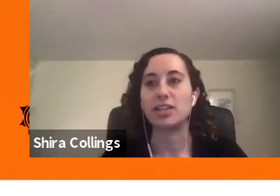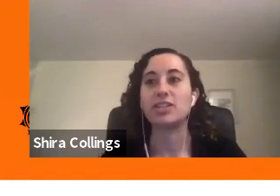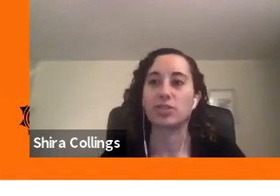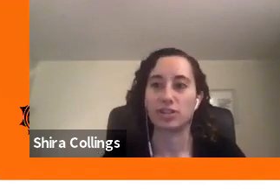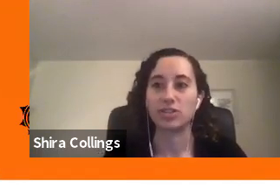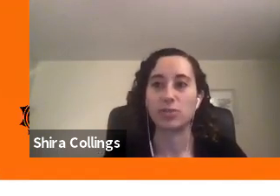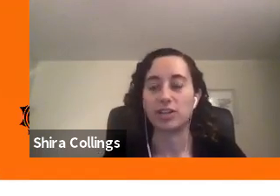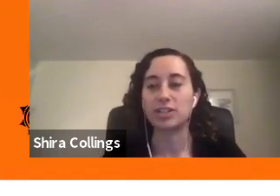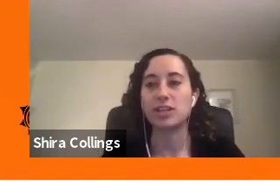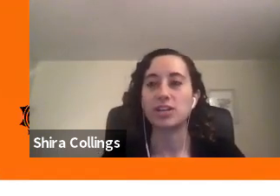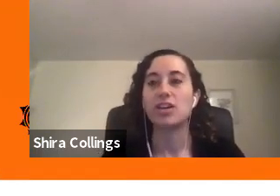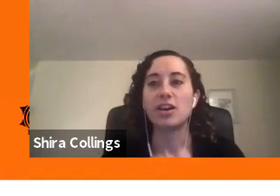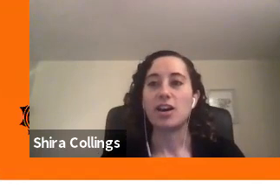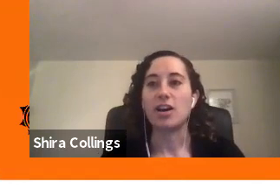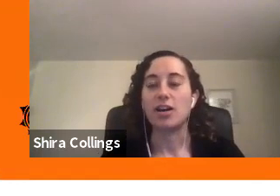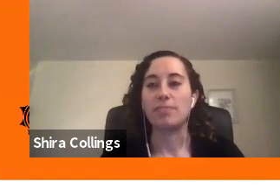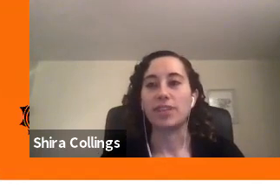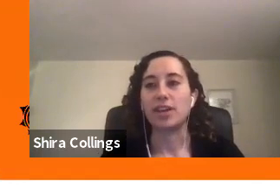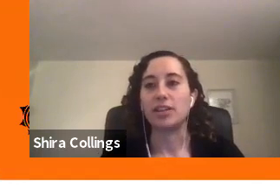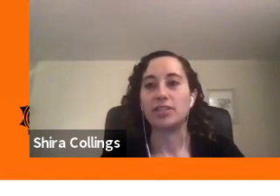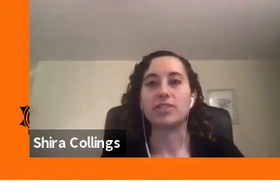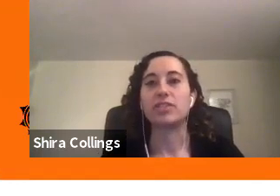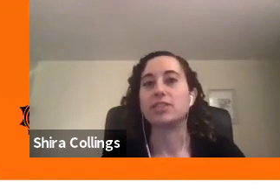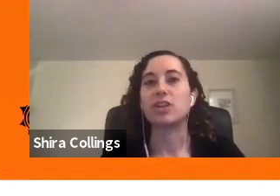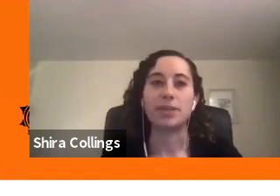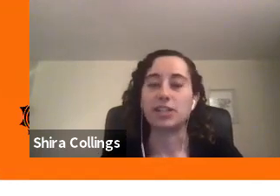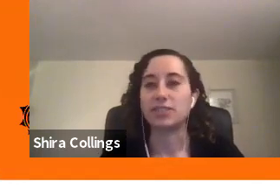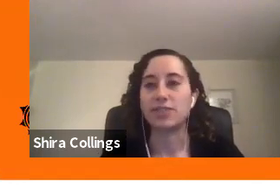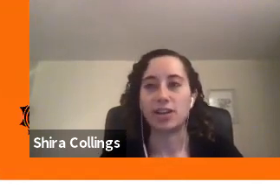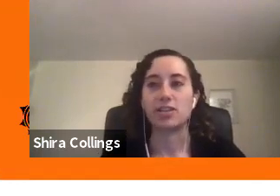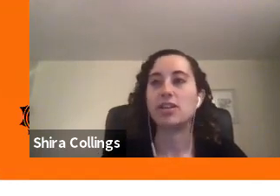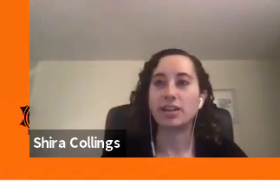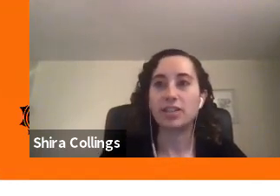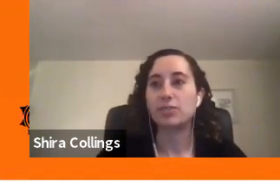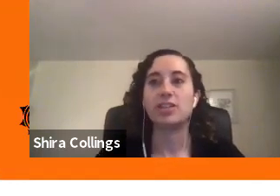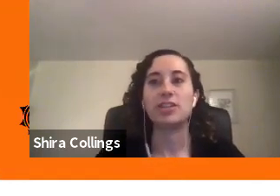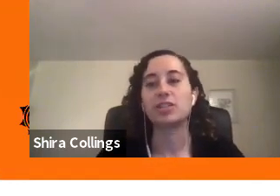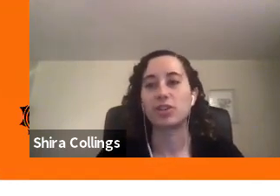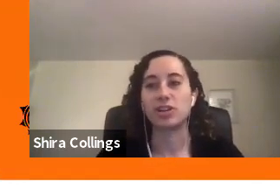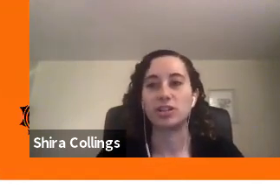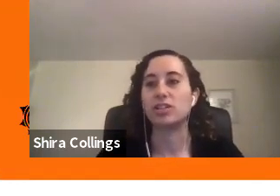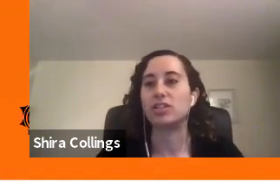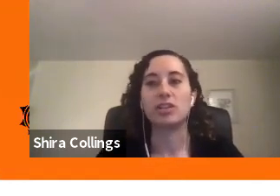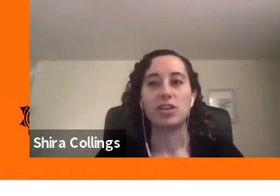And I did just want to preface this presentation by saying that